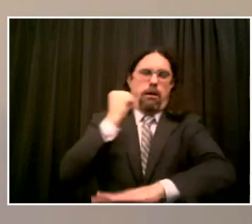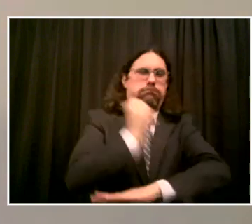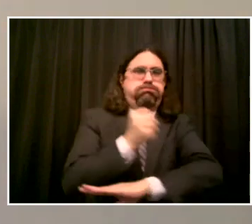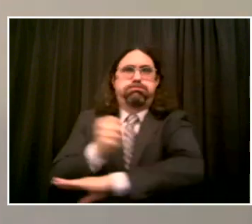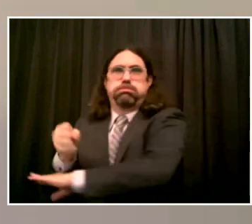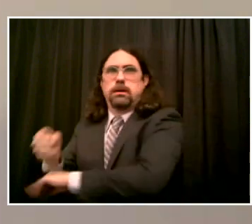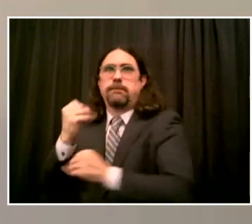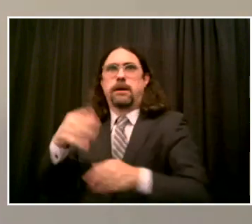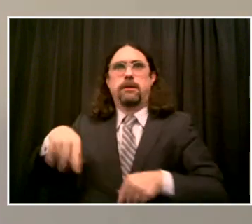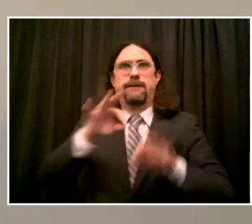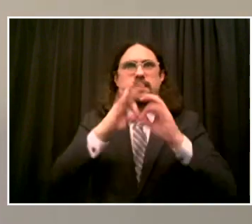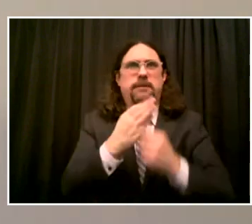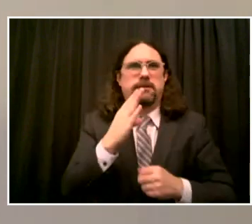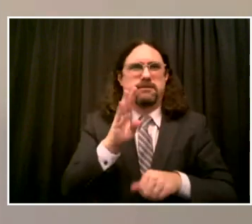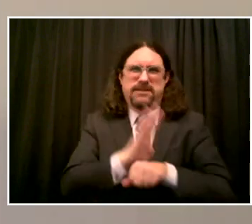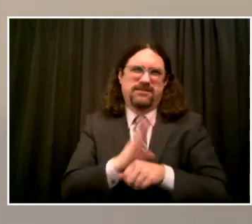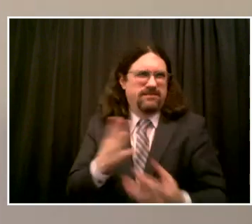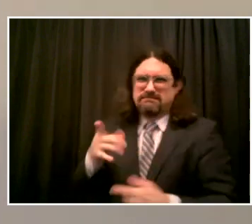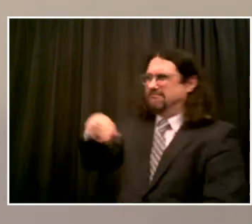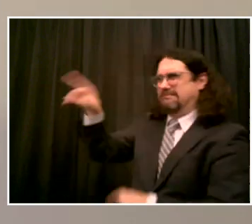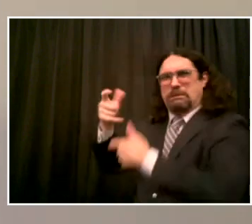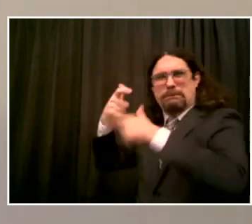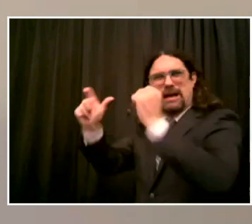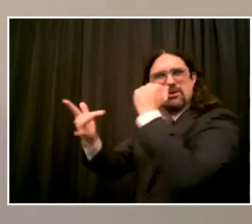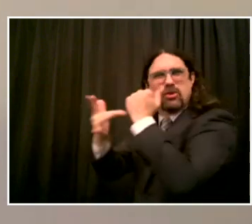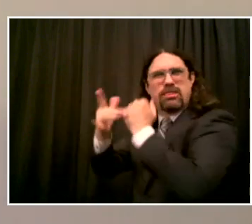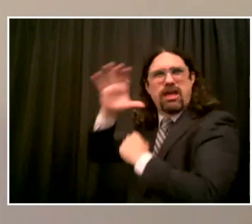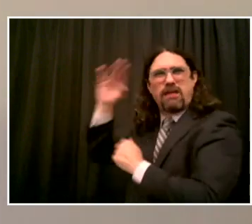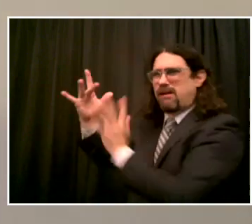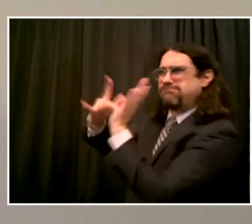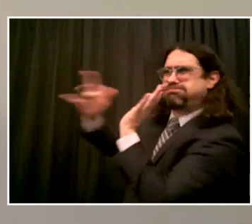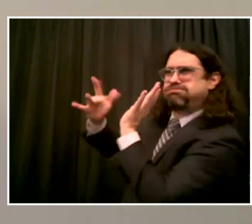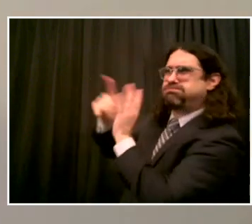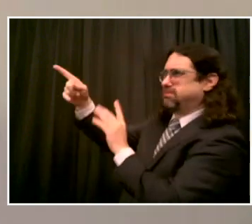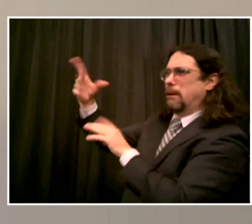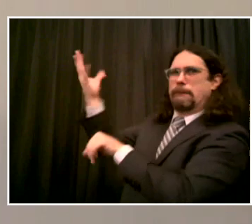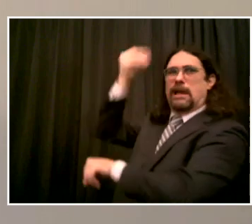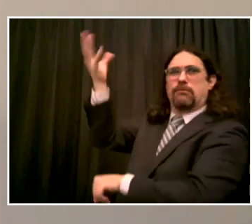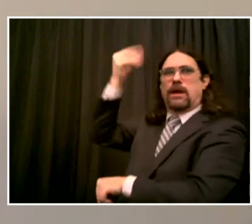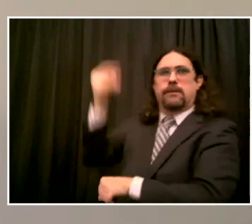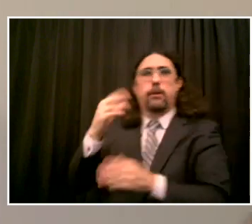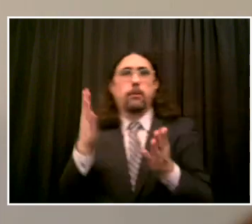EATEN ALIVE FROM Tb5ú=I%Q9Q■